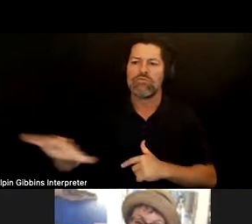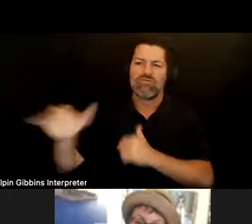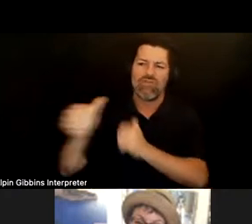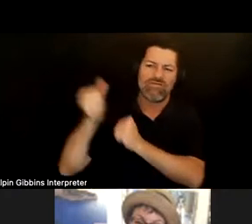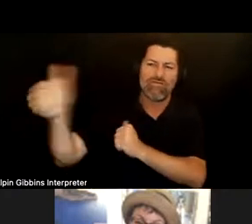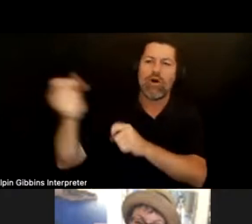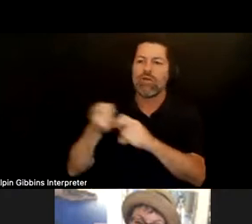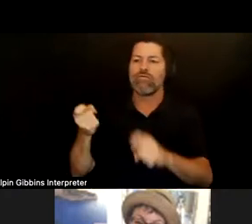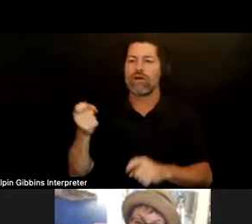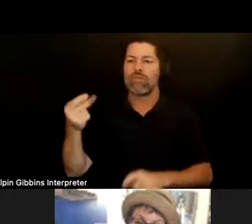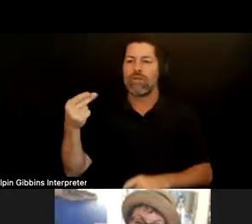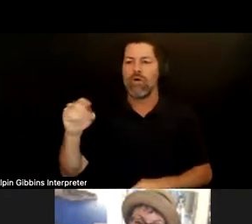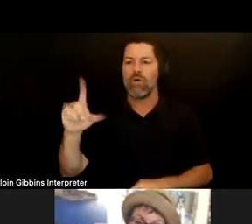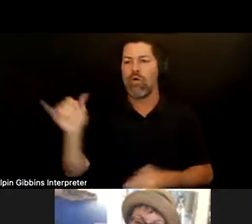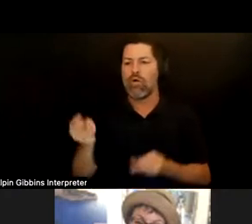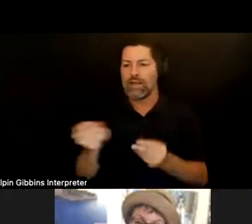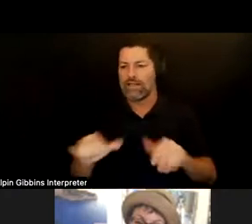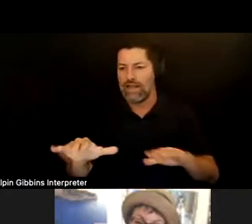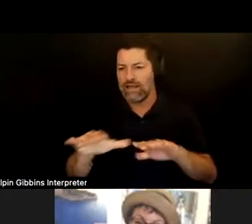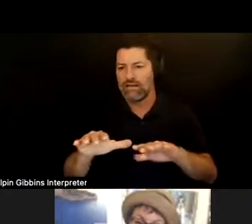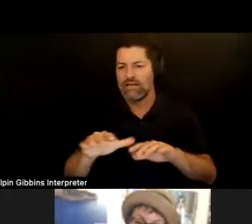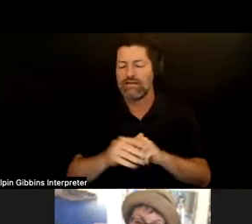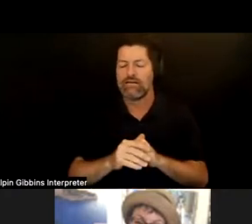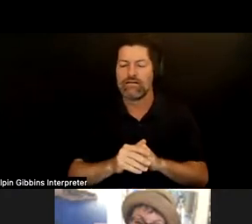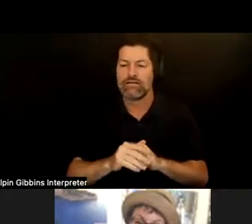once and for all. 19:26:33 So, even at the highest moment of